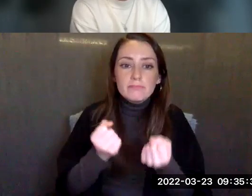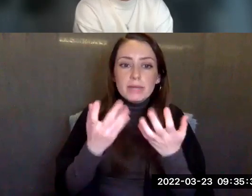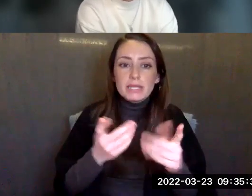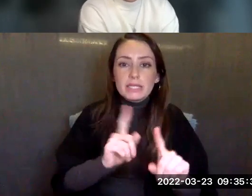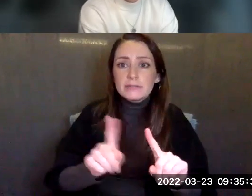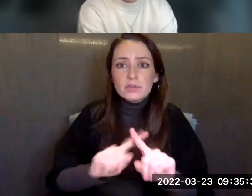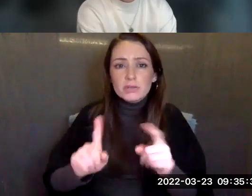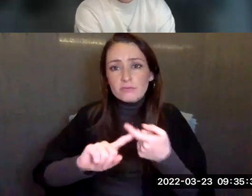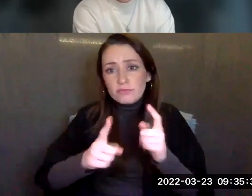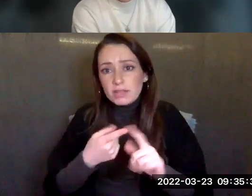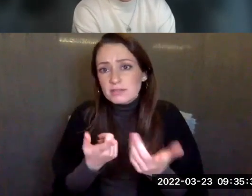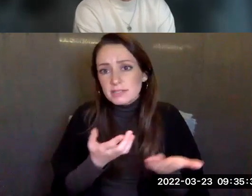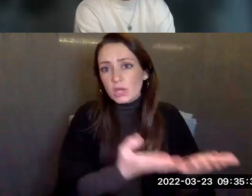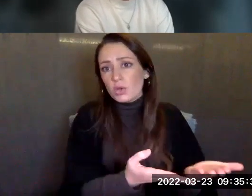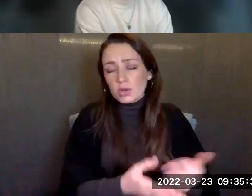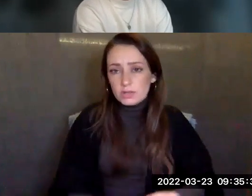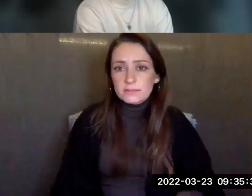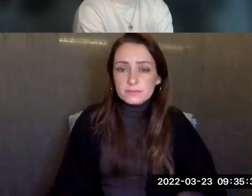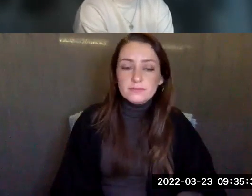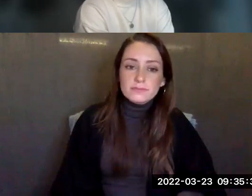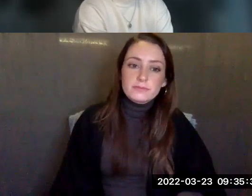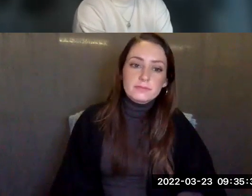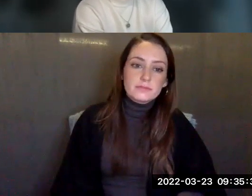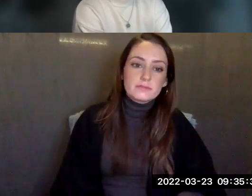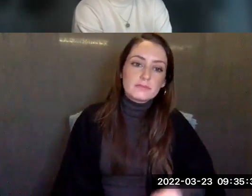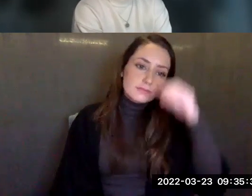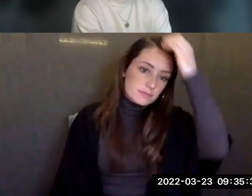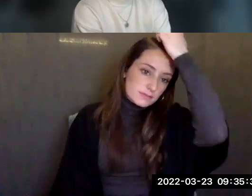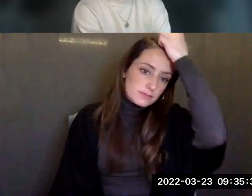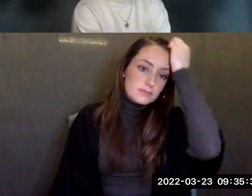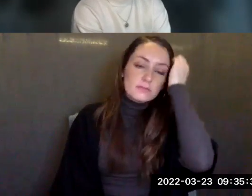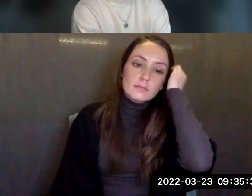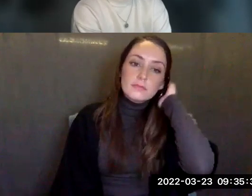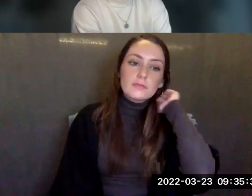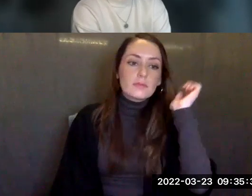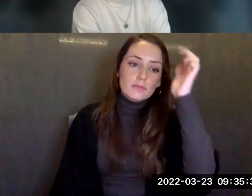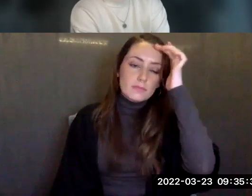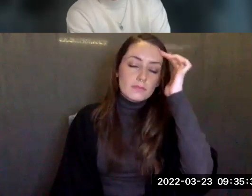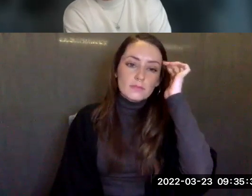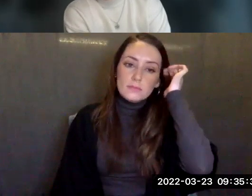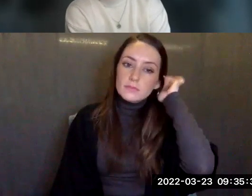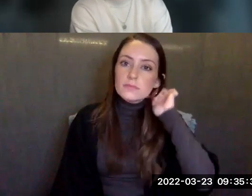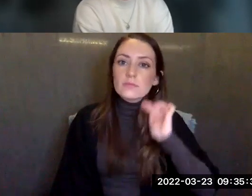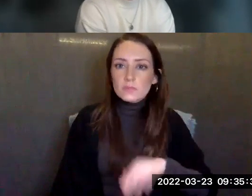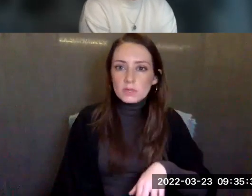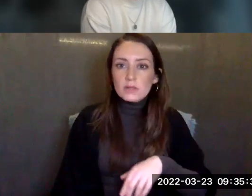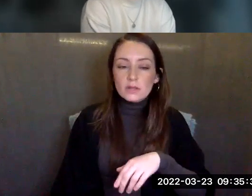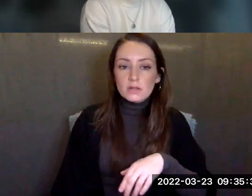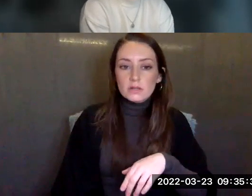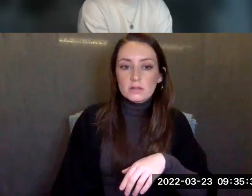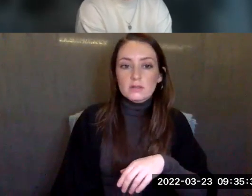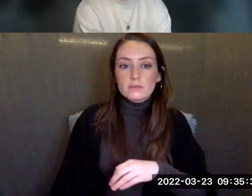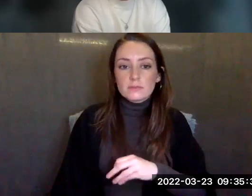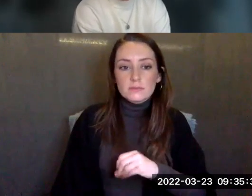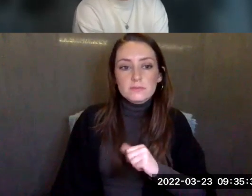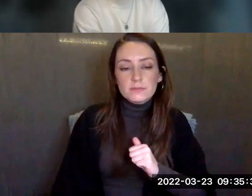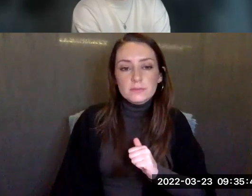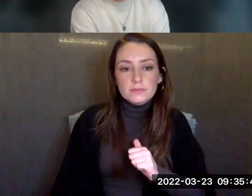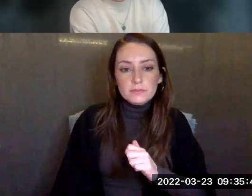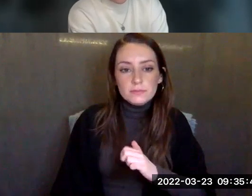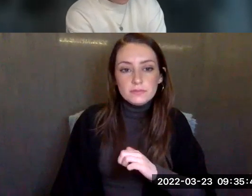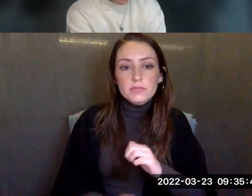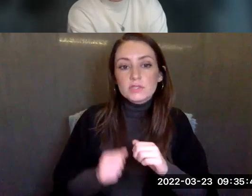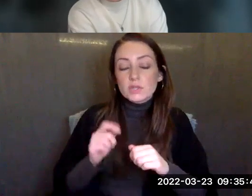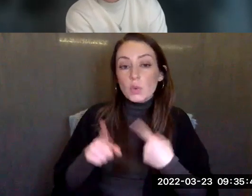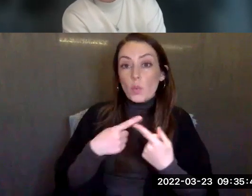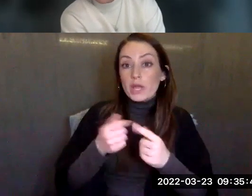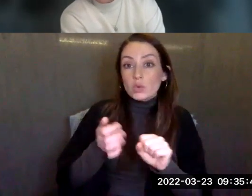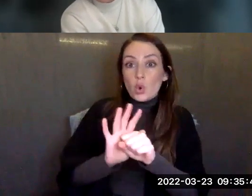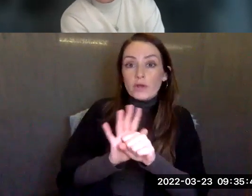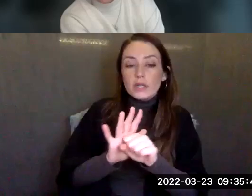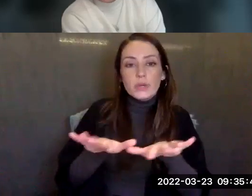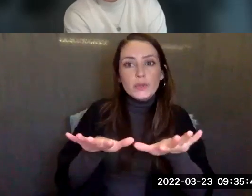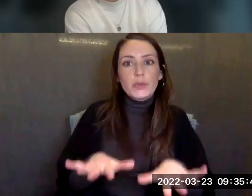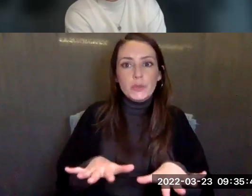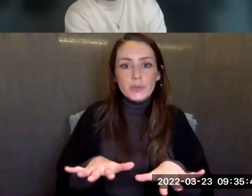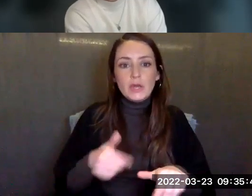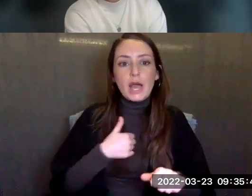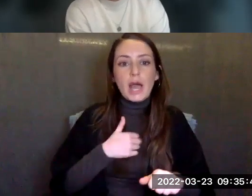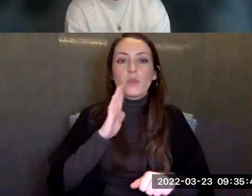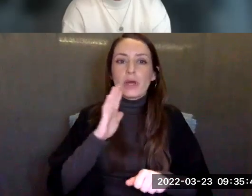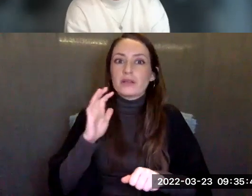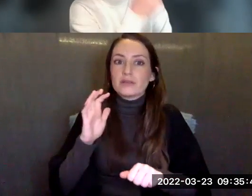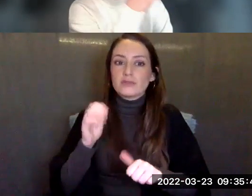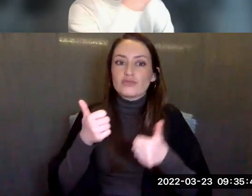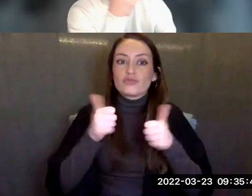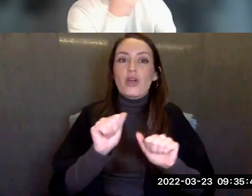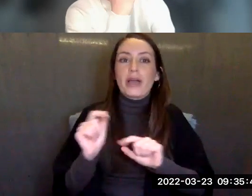Layer. and I think when the copy nighting with ends where I will have a tower in us, where in the Us.